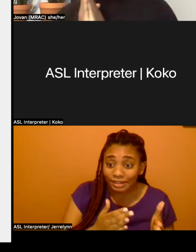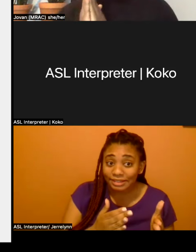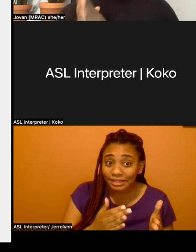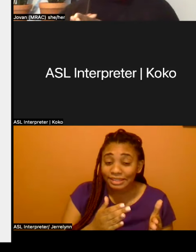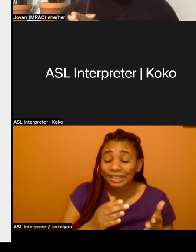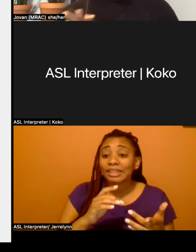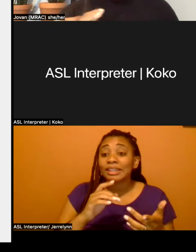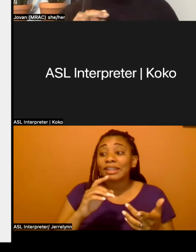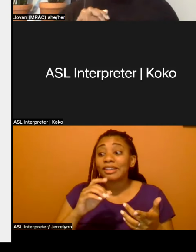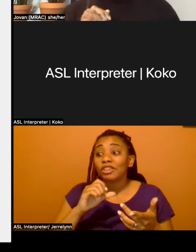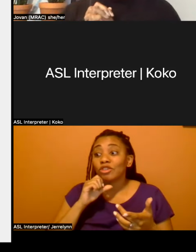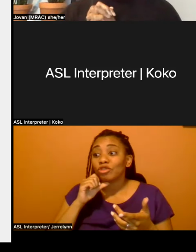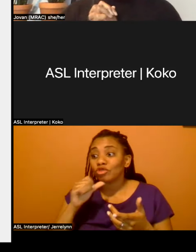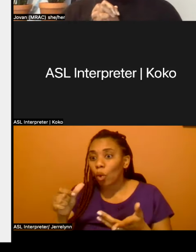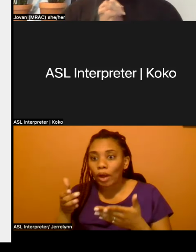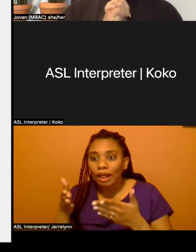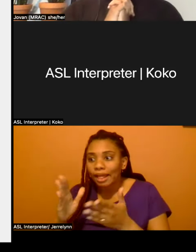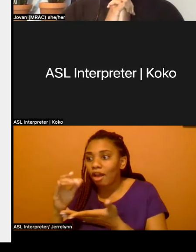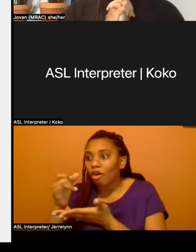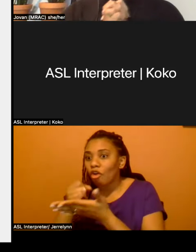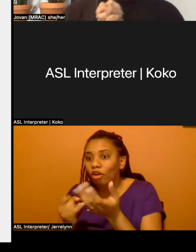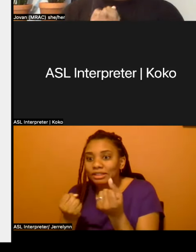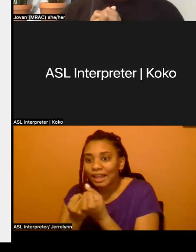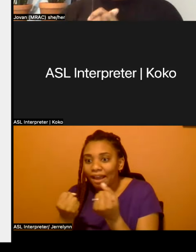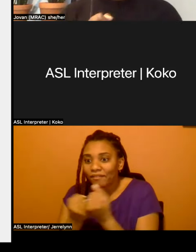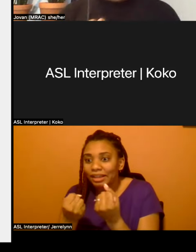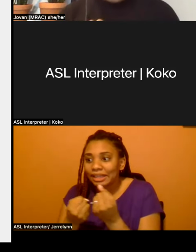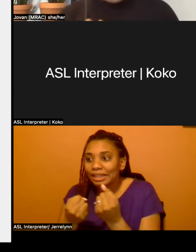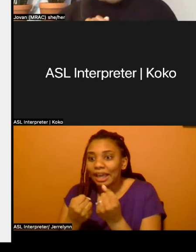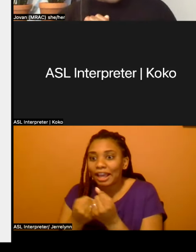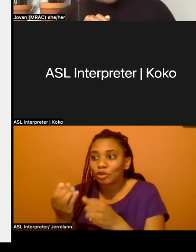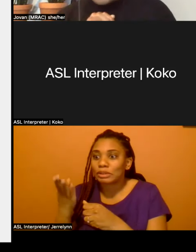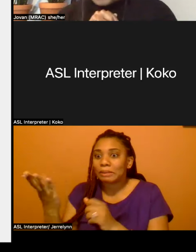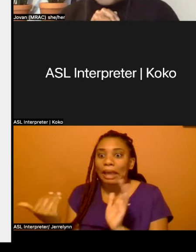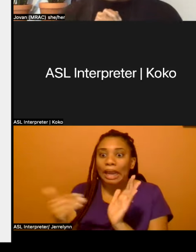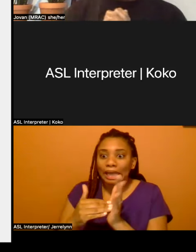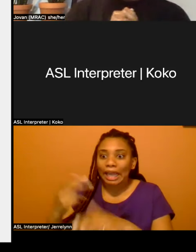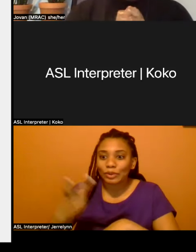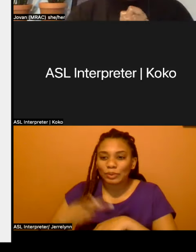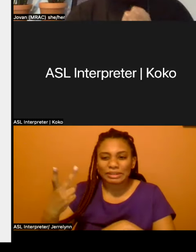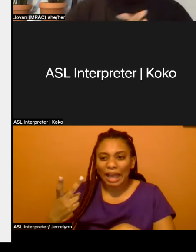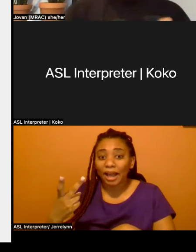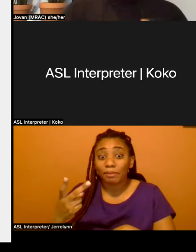We will see it, we will remove it, okay? Please don't give us that extra work. (Jovan chuckles)